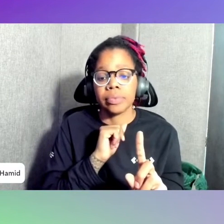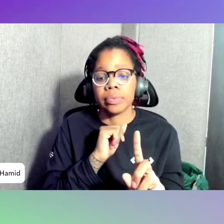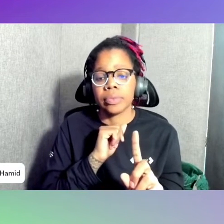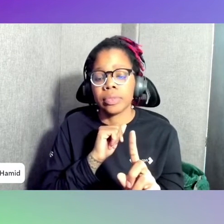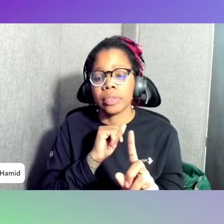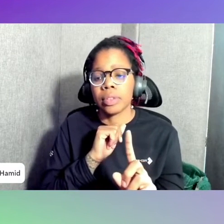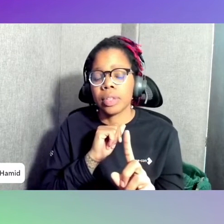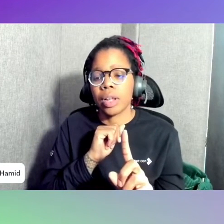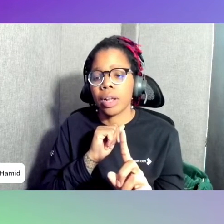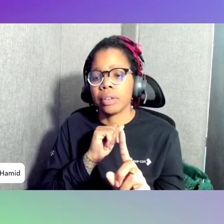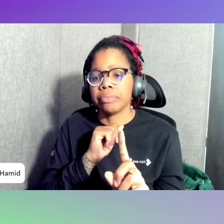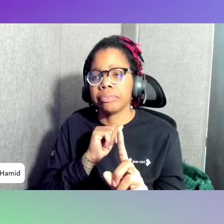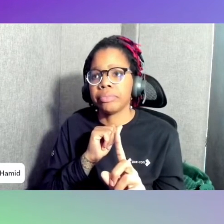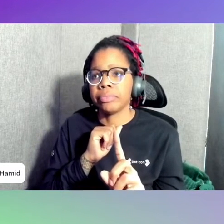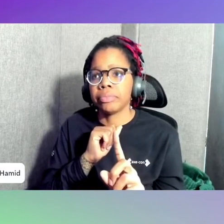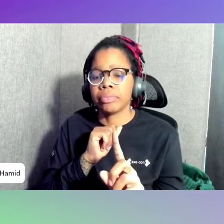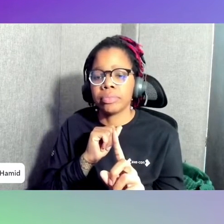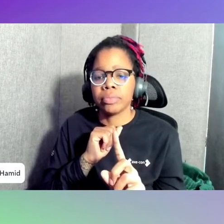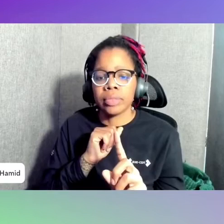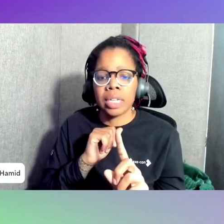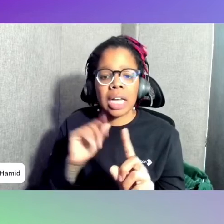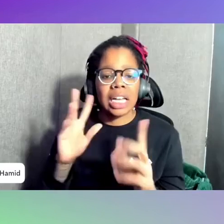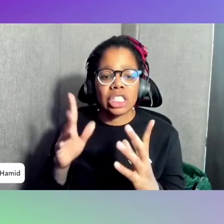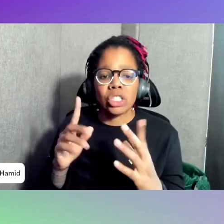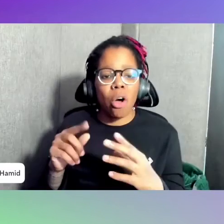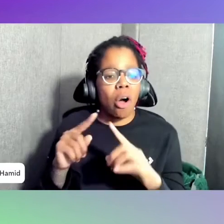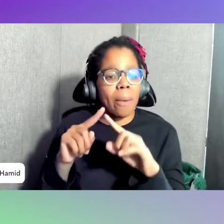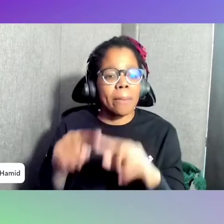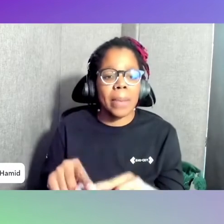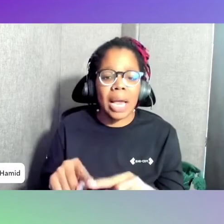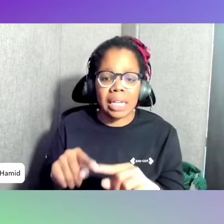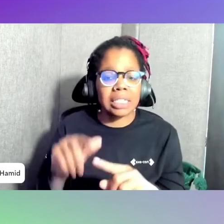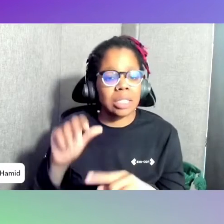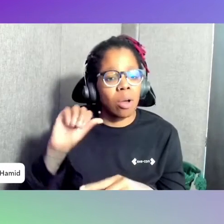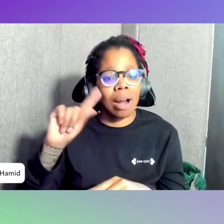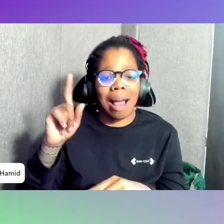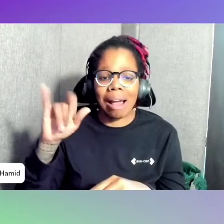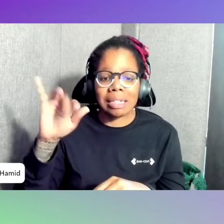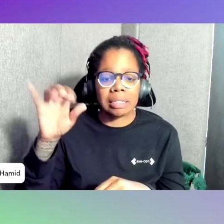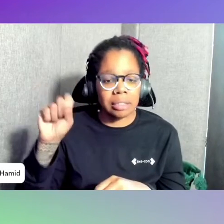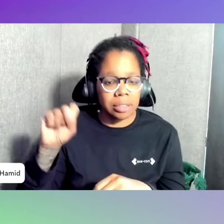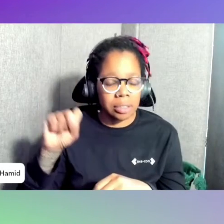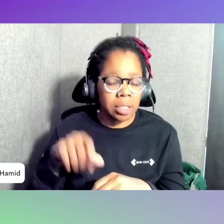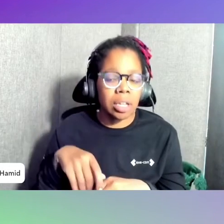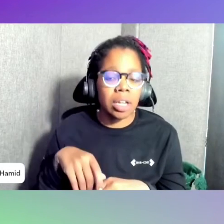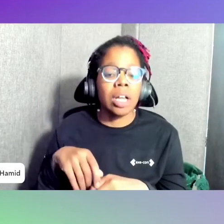of pixels. And using that,